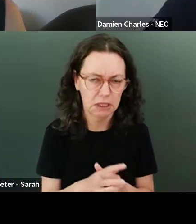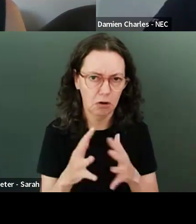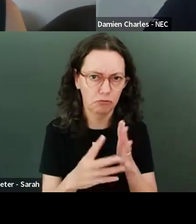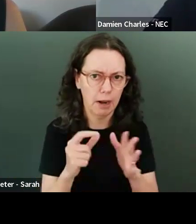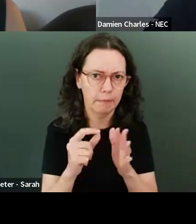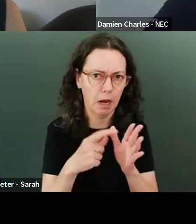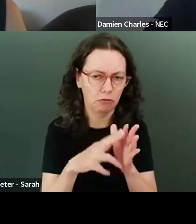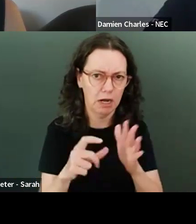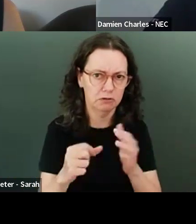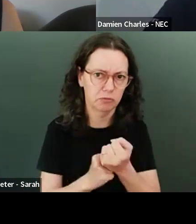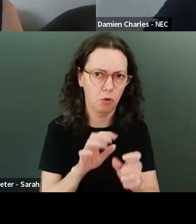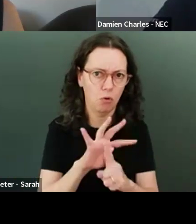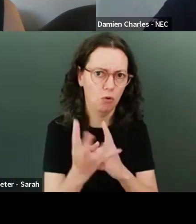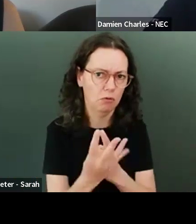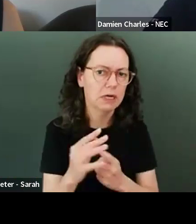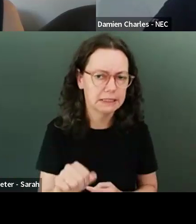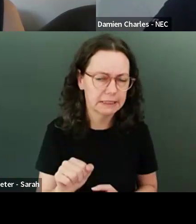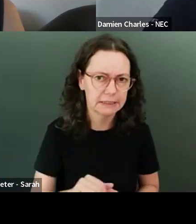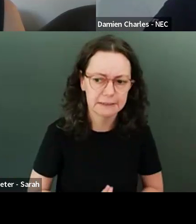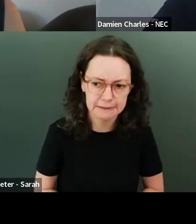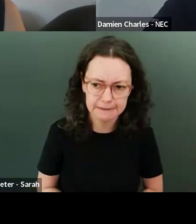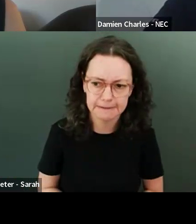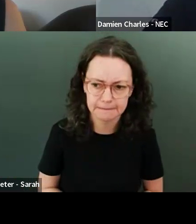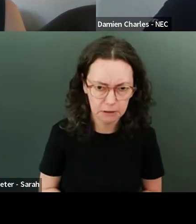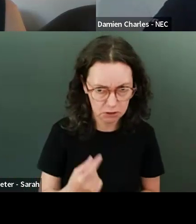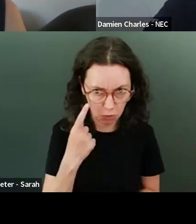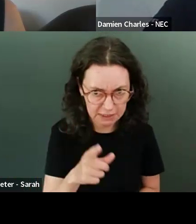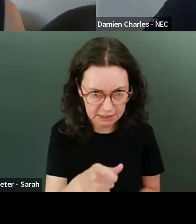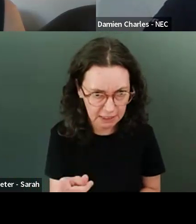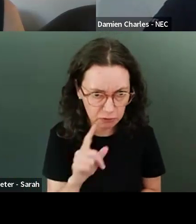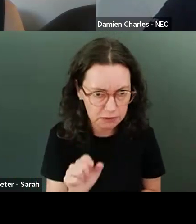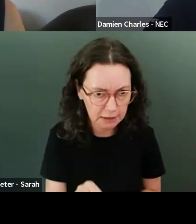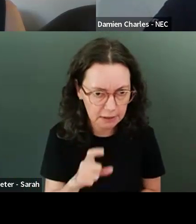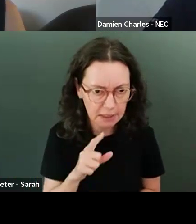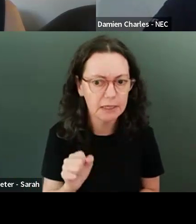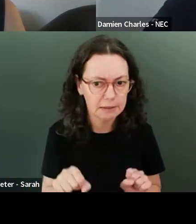young person I think is what I'm hearing is really